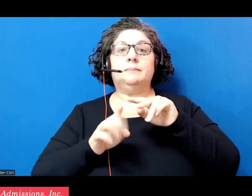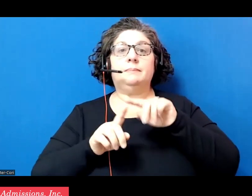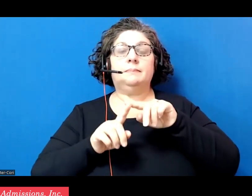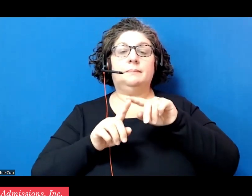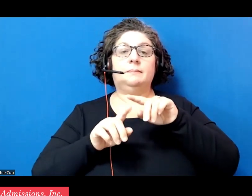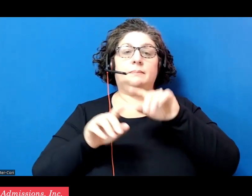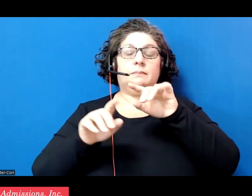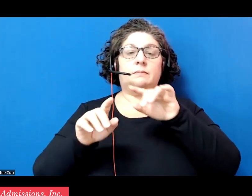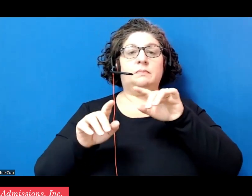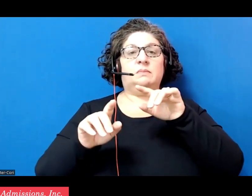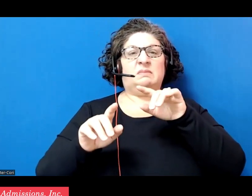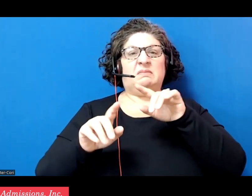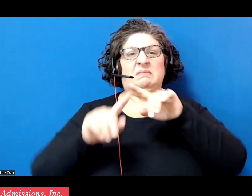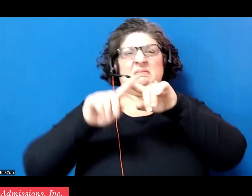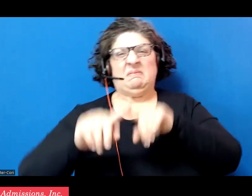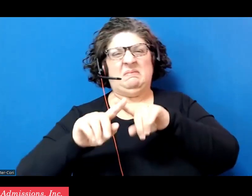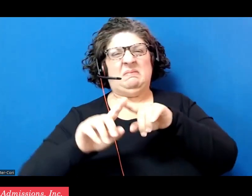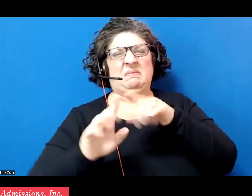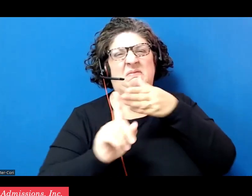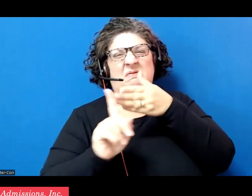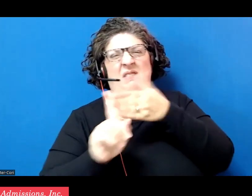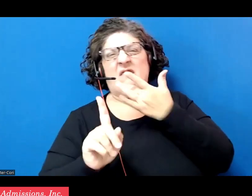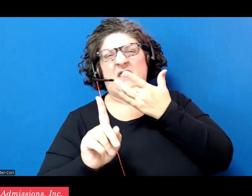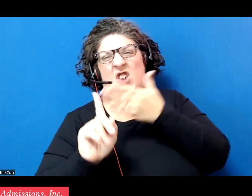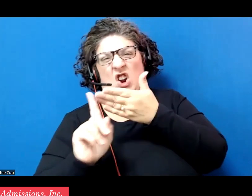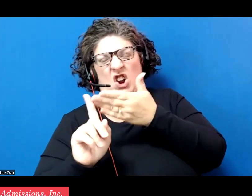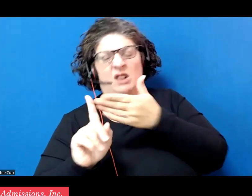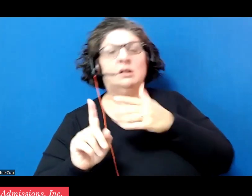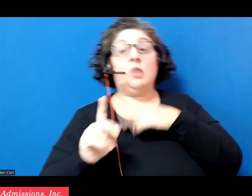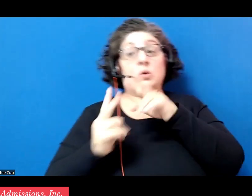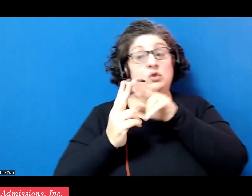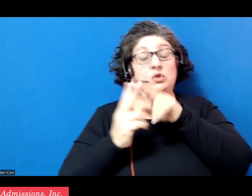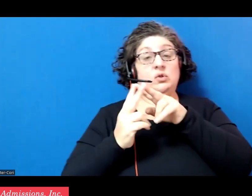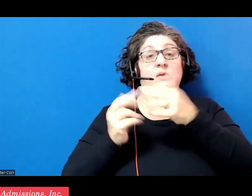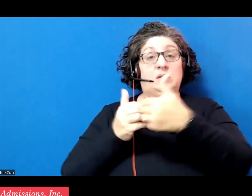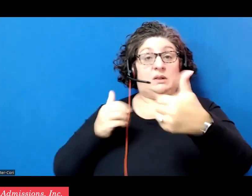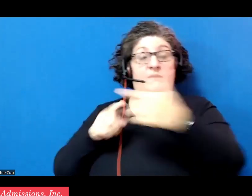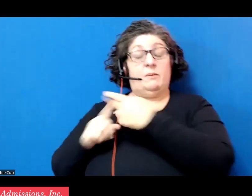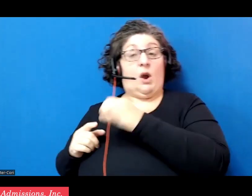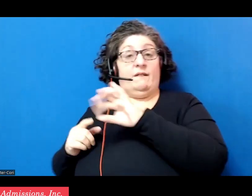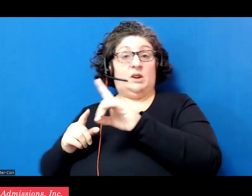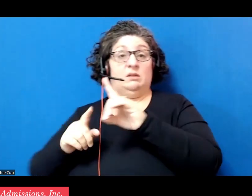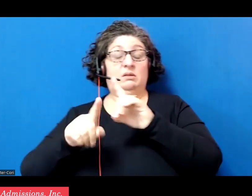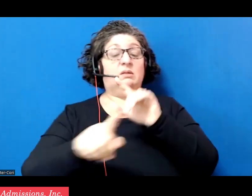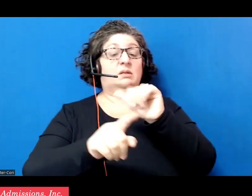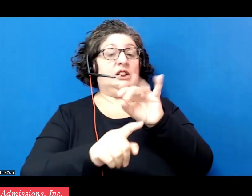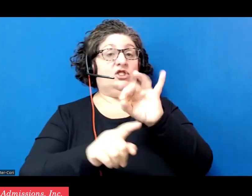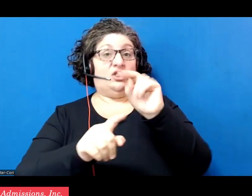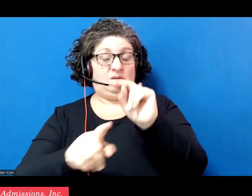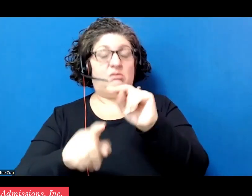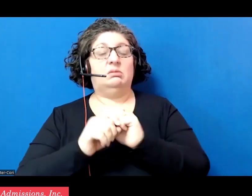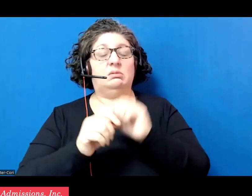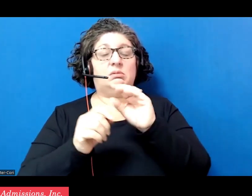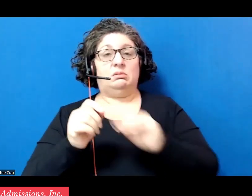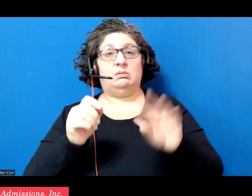So those two things distinguish it from the Harvard case.North Carolina was also found